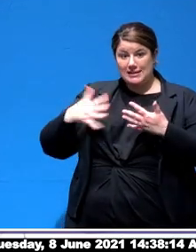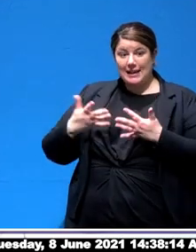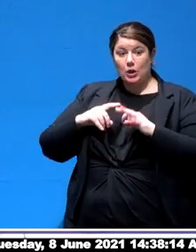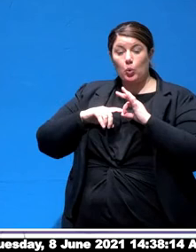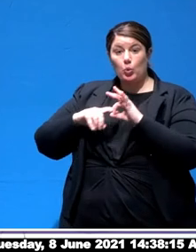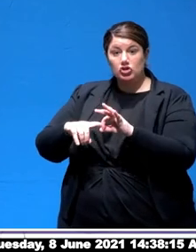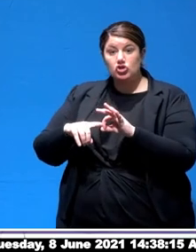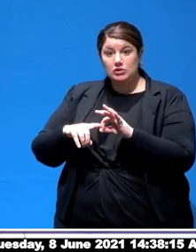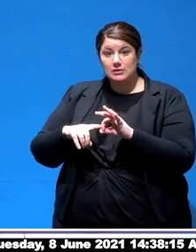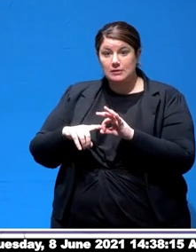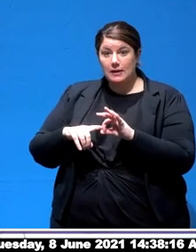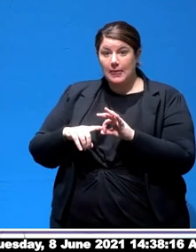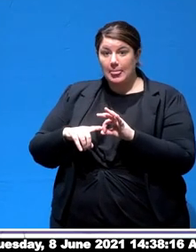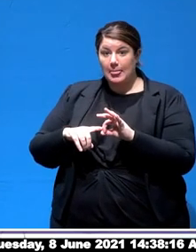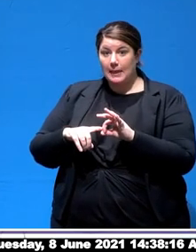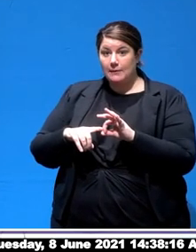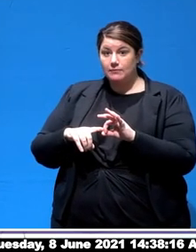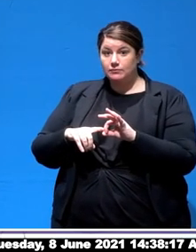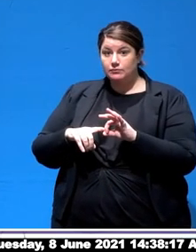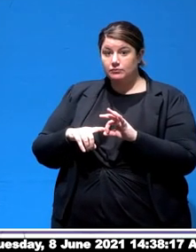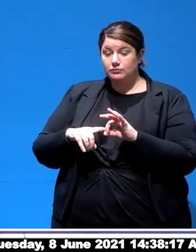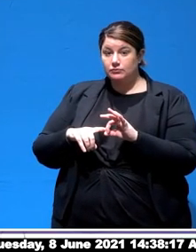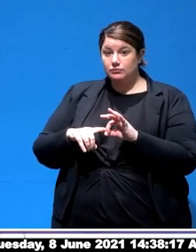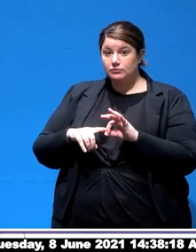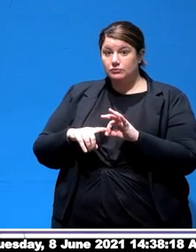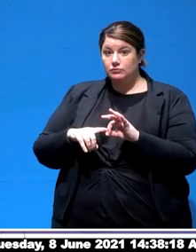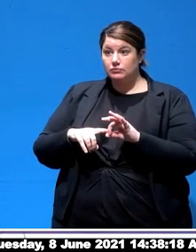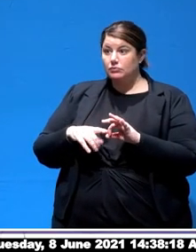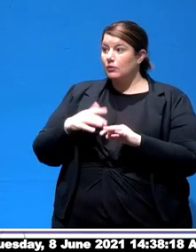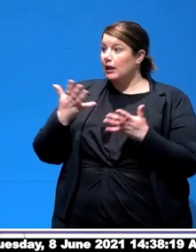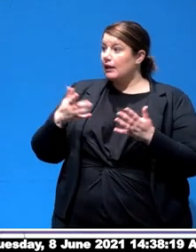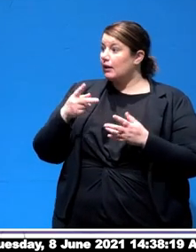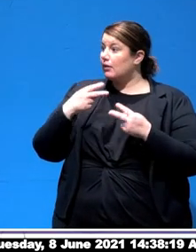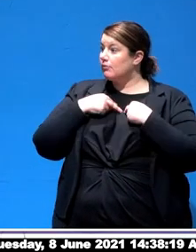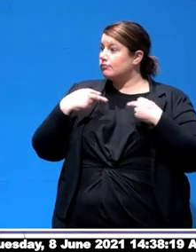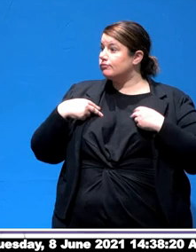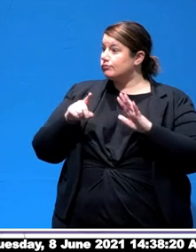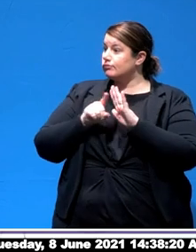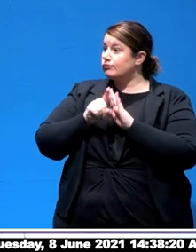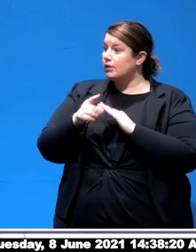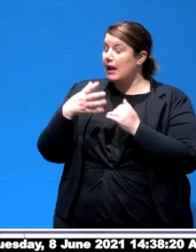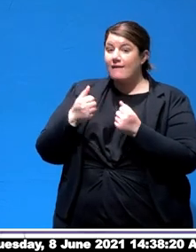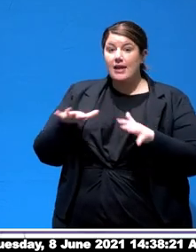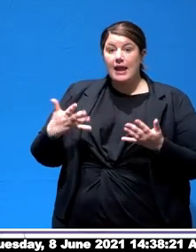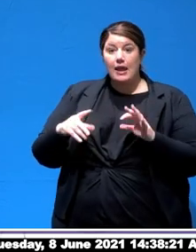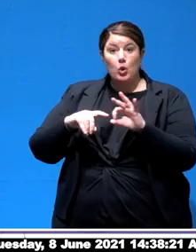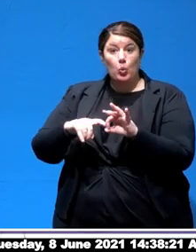Can you tell us whether, as far as you're aware, any legal representatives wish to ask Mr Cunningham some questions?